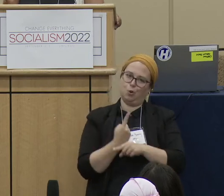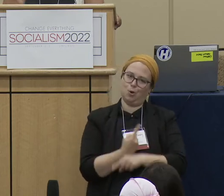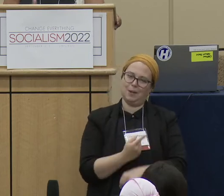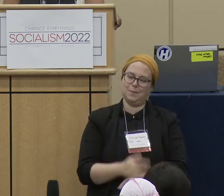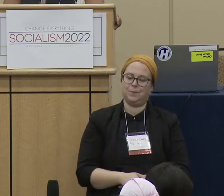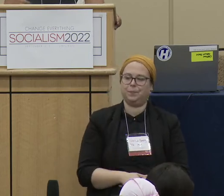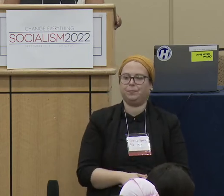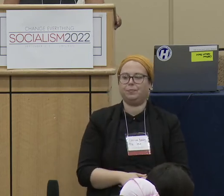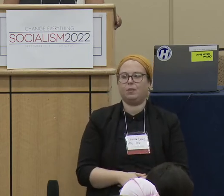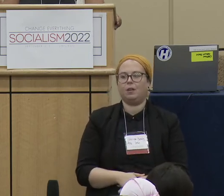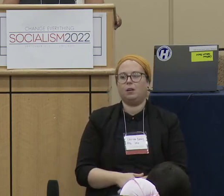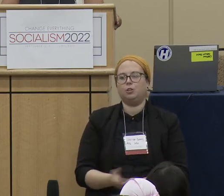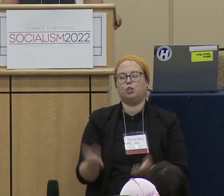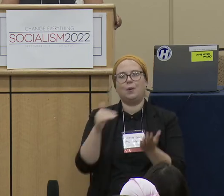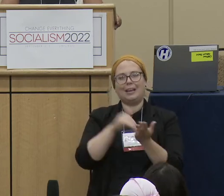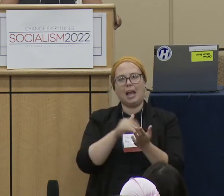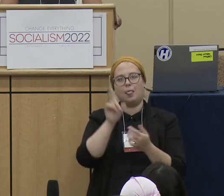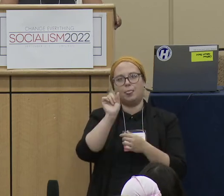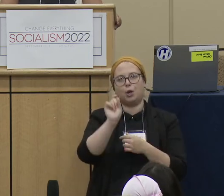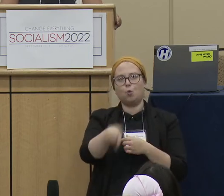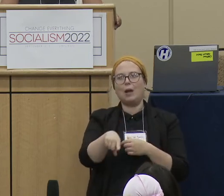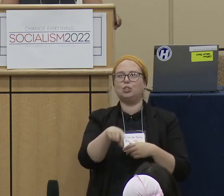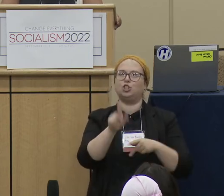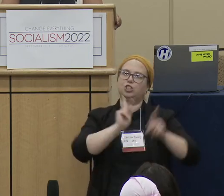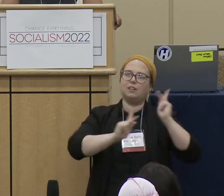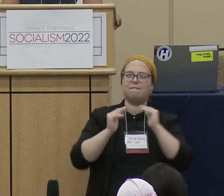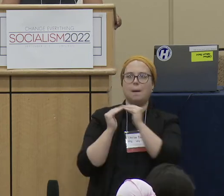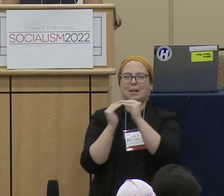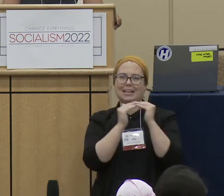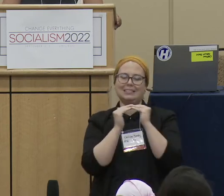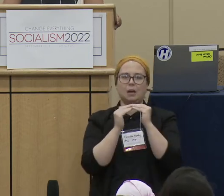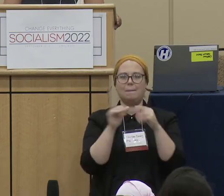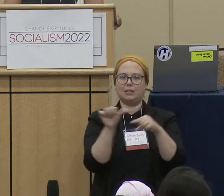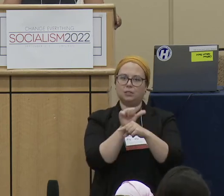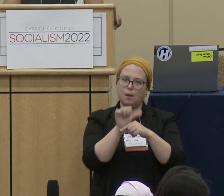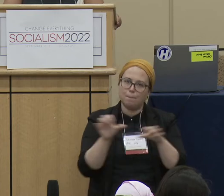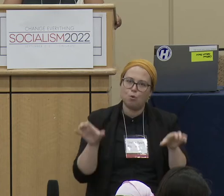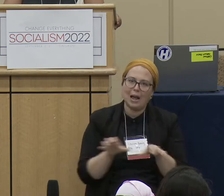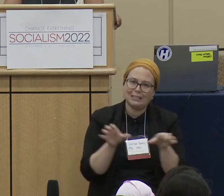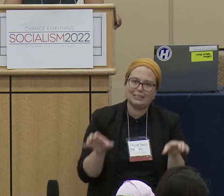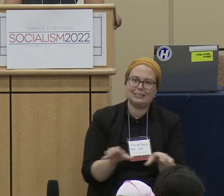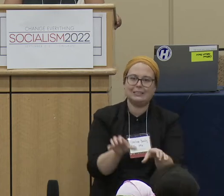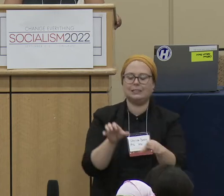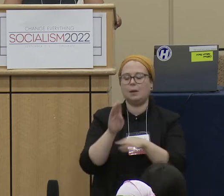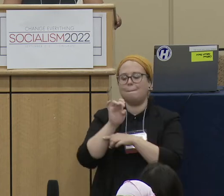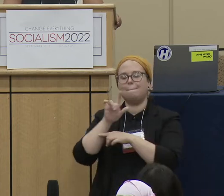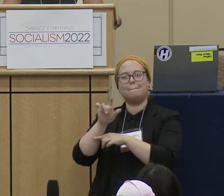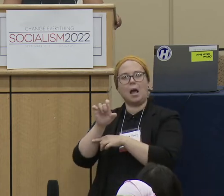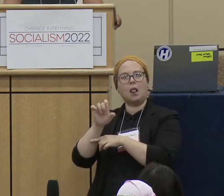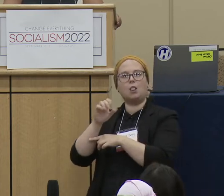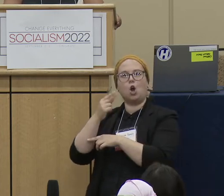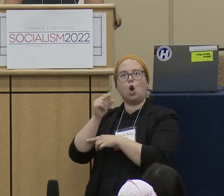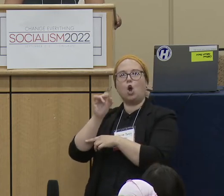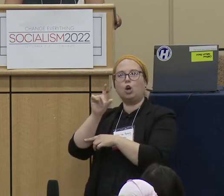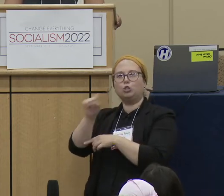being mad as hell in this moment is quite appropriate . Then, again, this question of feminism as a practice . One of